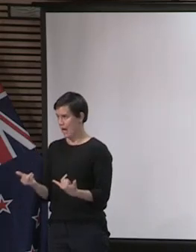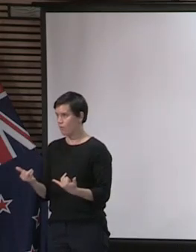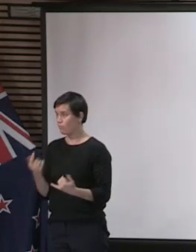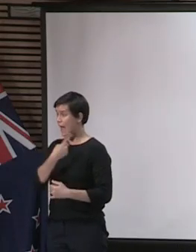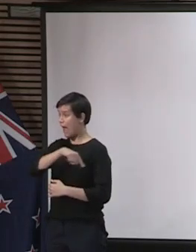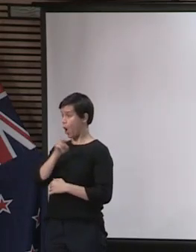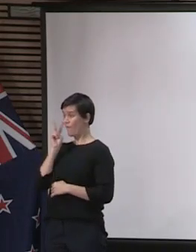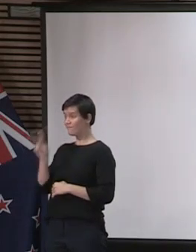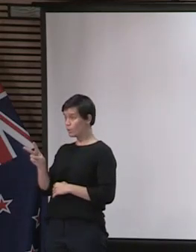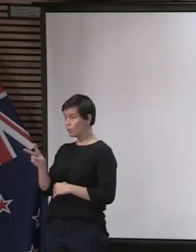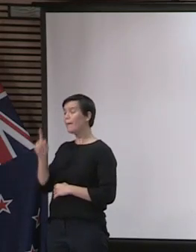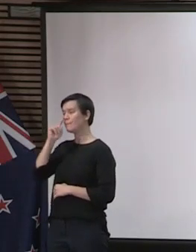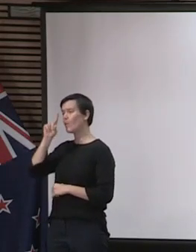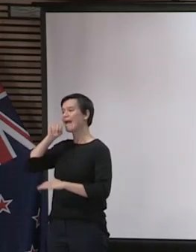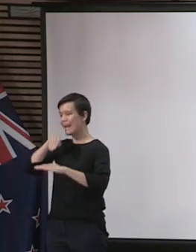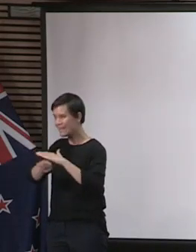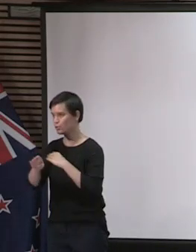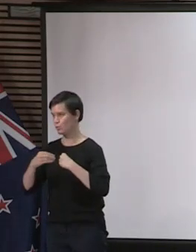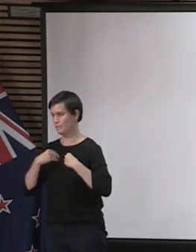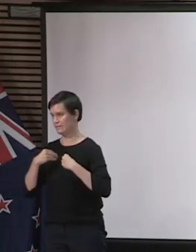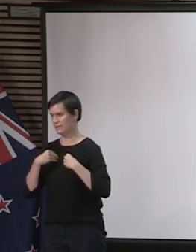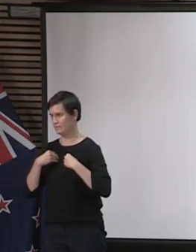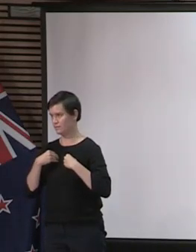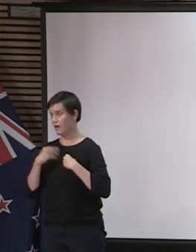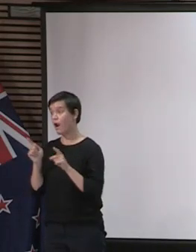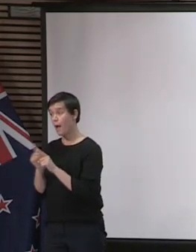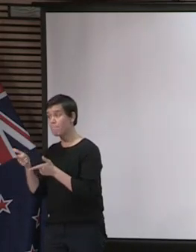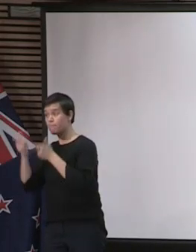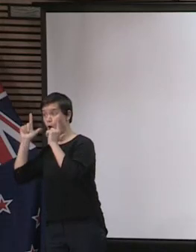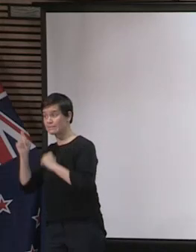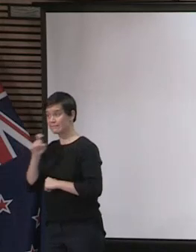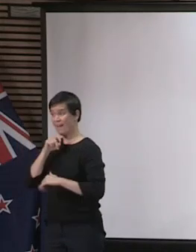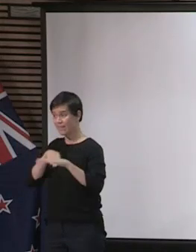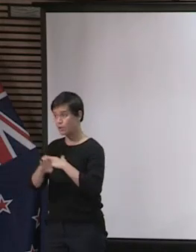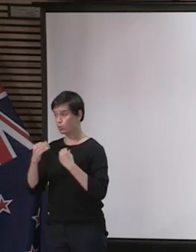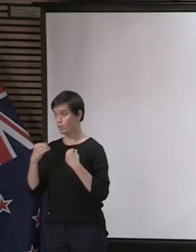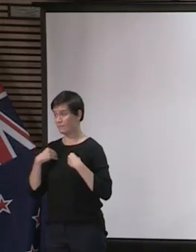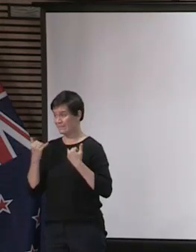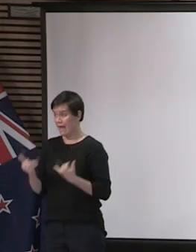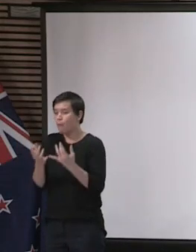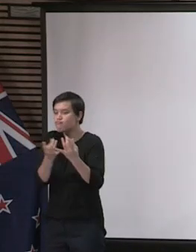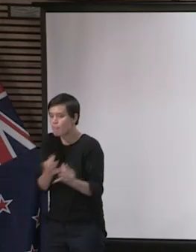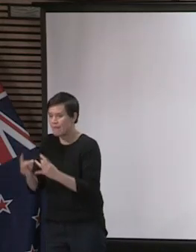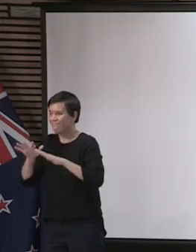of them just on their own need access to their premises. So our view was that could be done safely and that we have